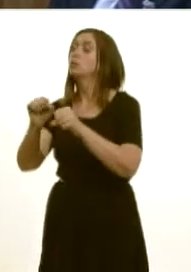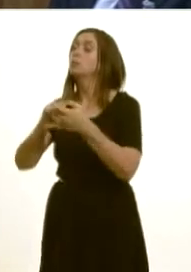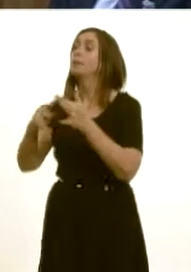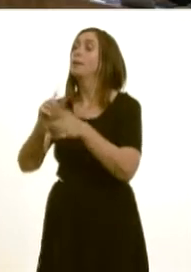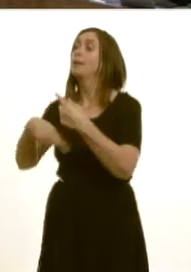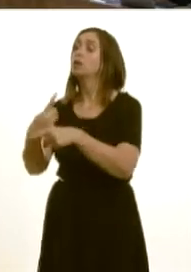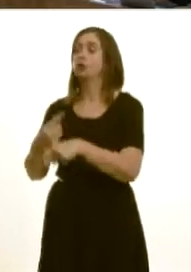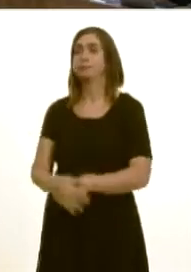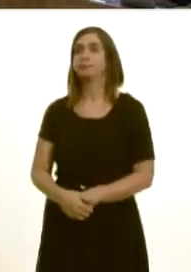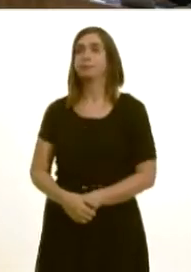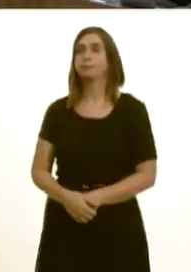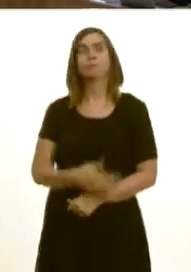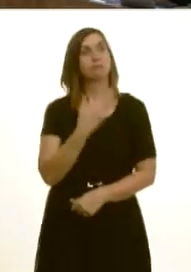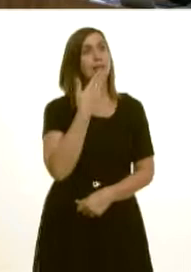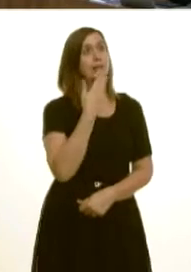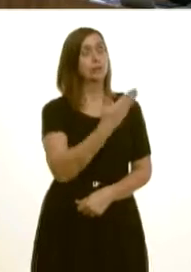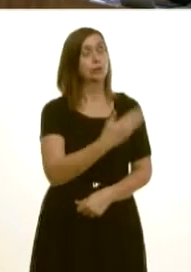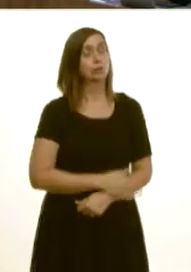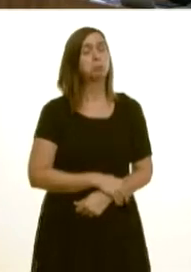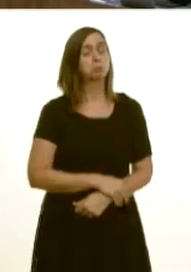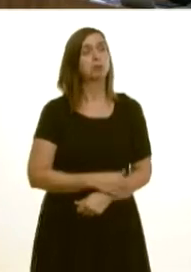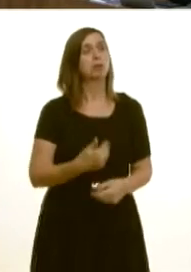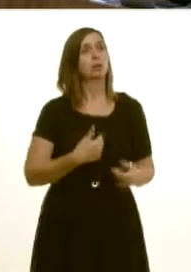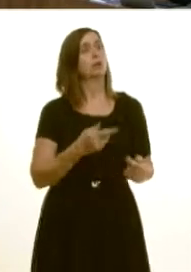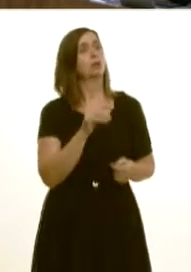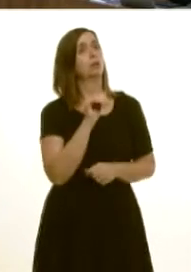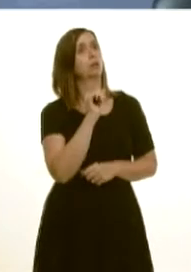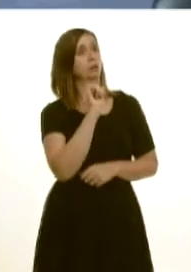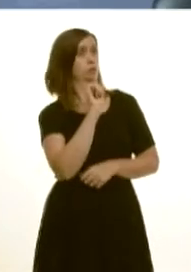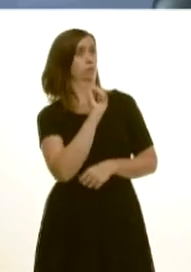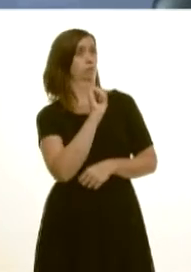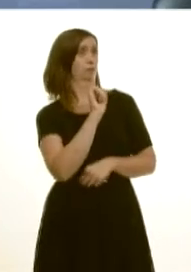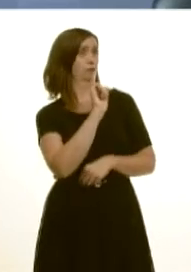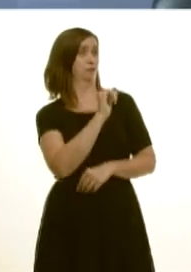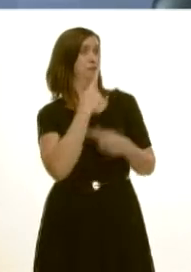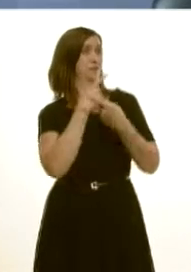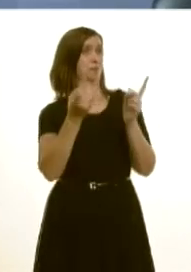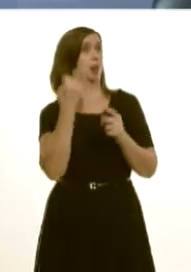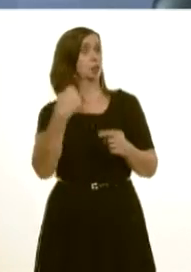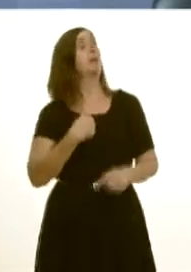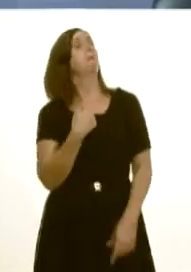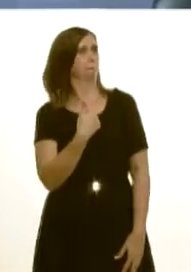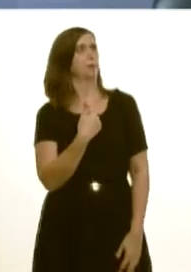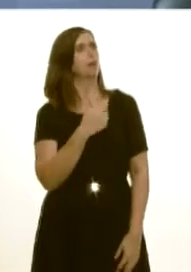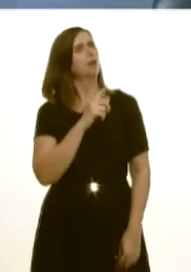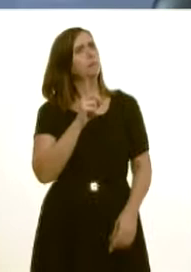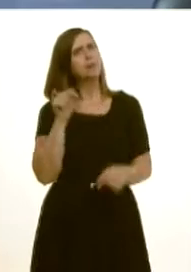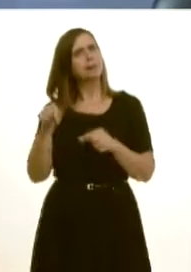Suzy Davies: Of course, we welcome your announcement last week, but will the scheme be extended